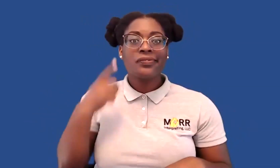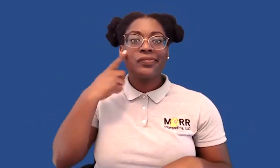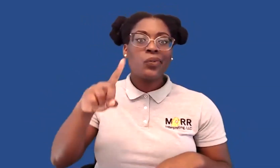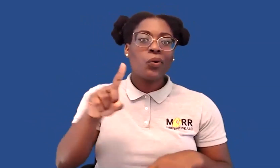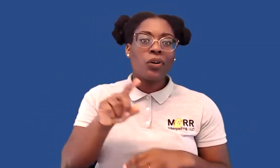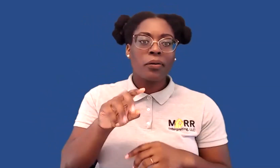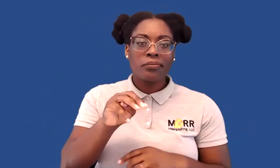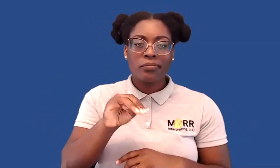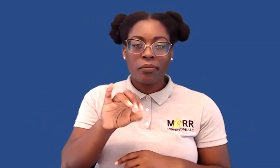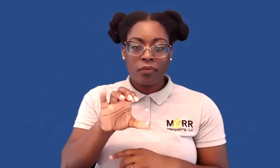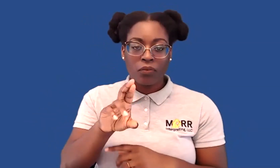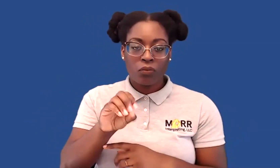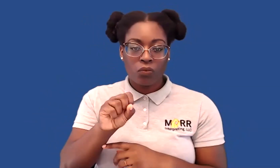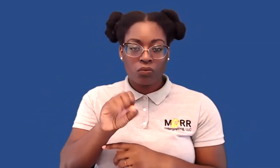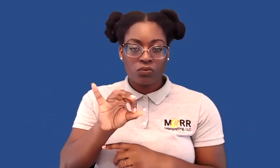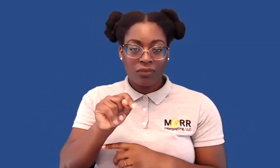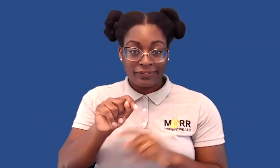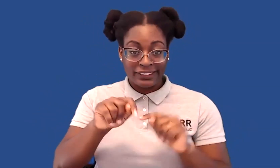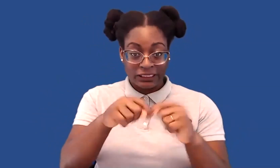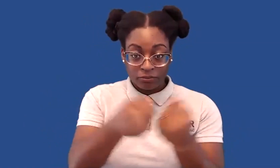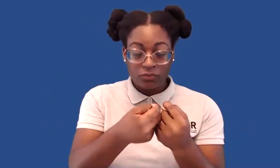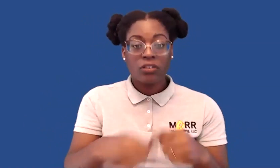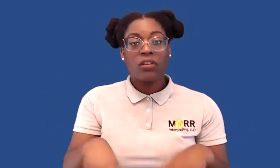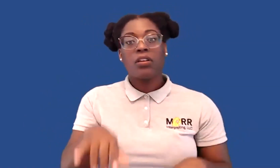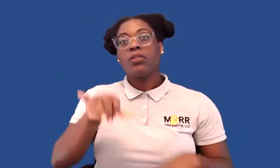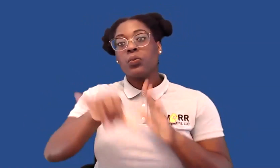They're not always great, but they are available.